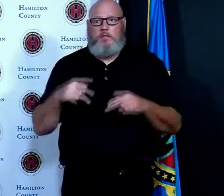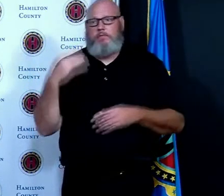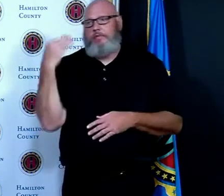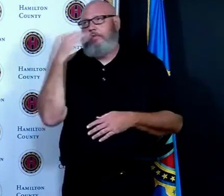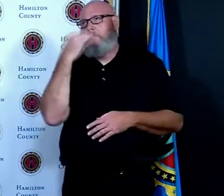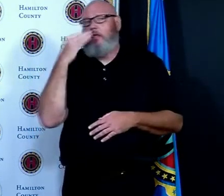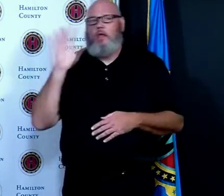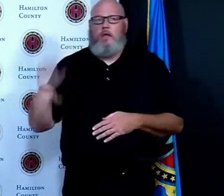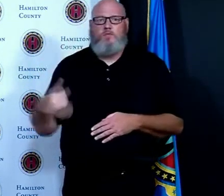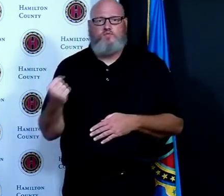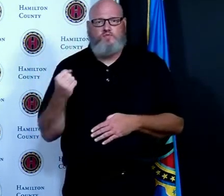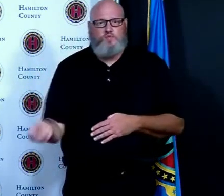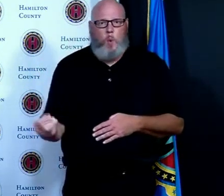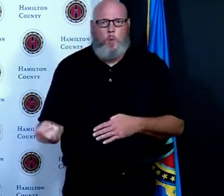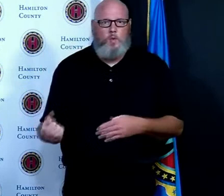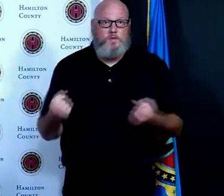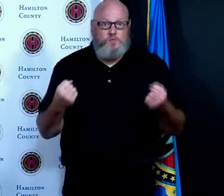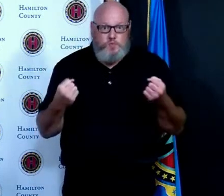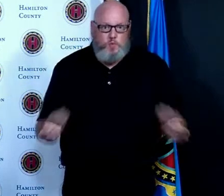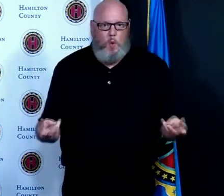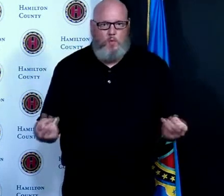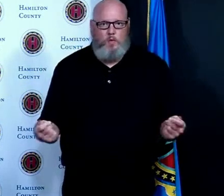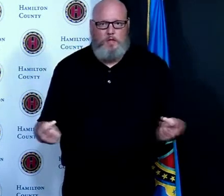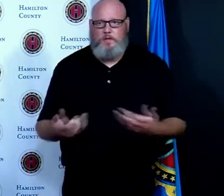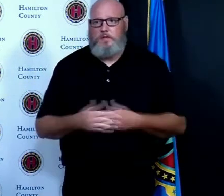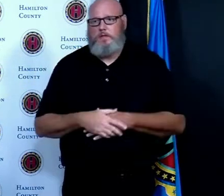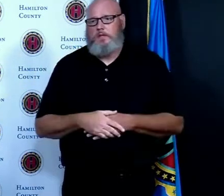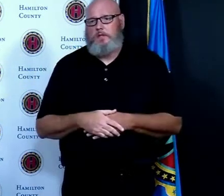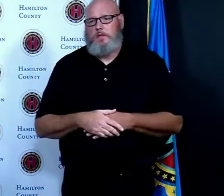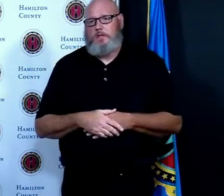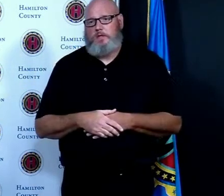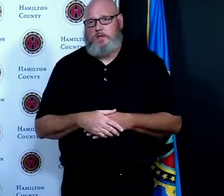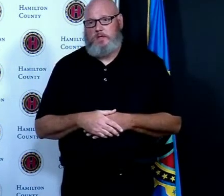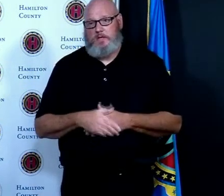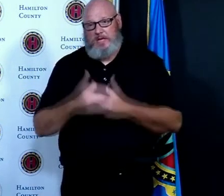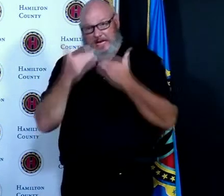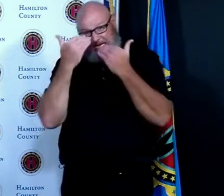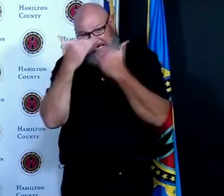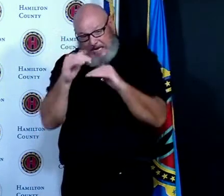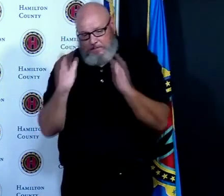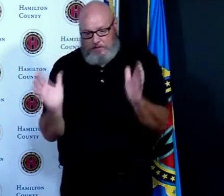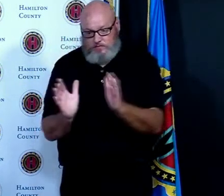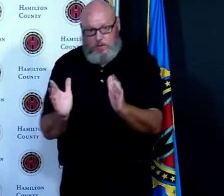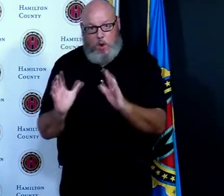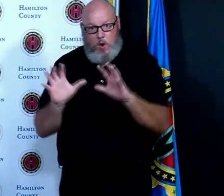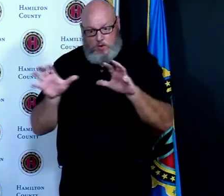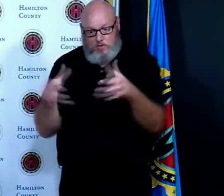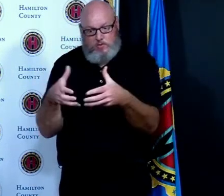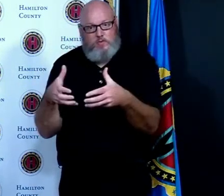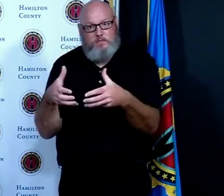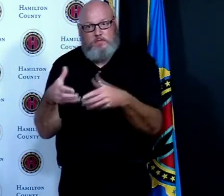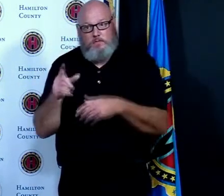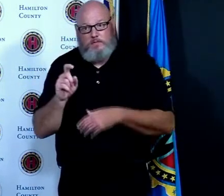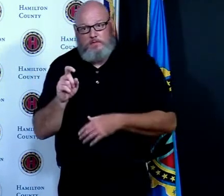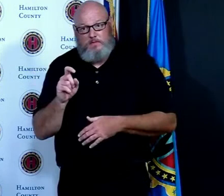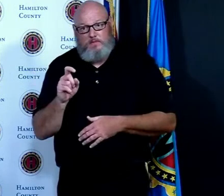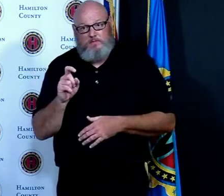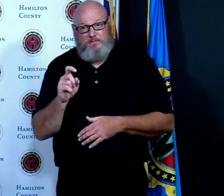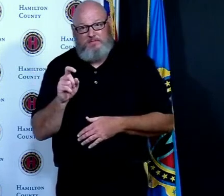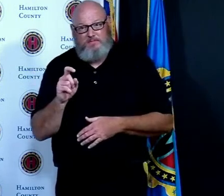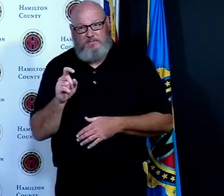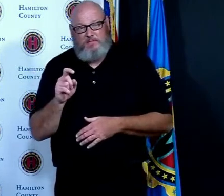ask people to limit small gatherings are getting futile the message has been out there for months